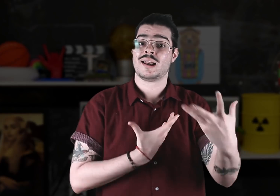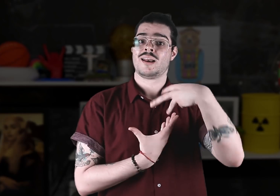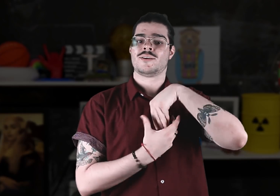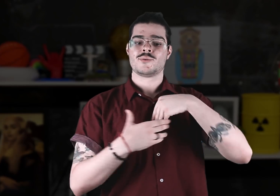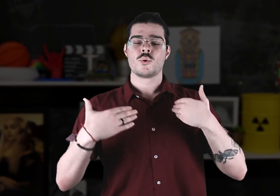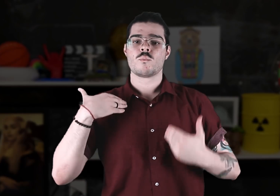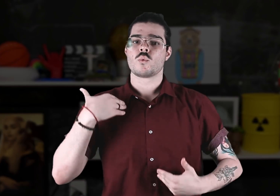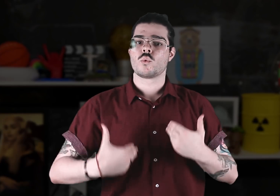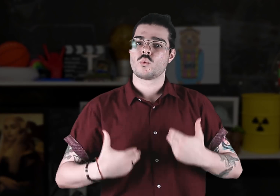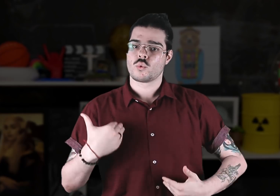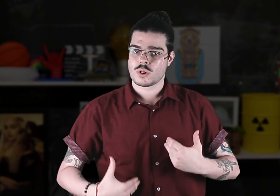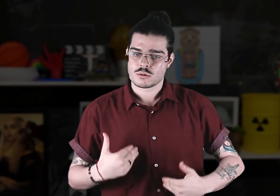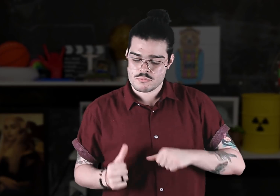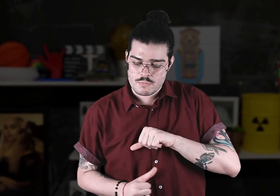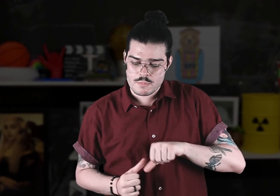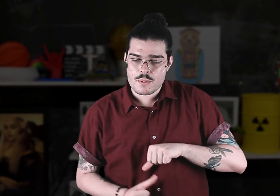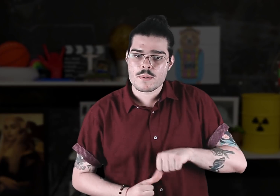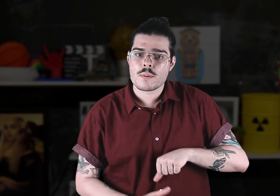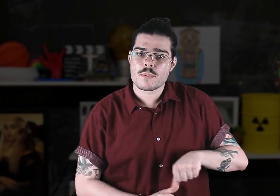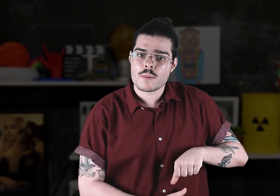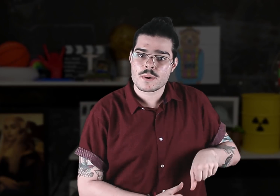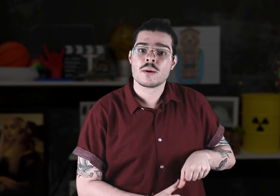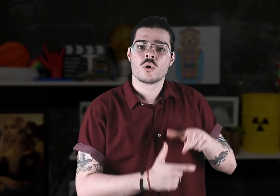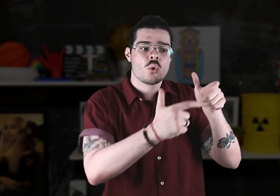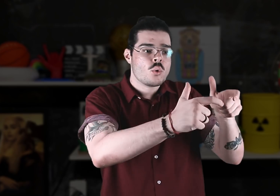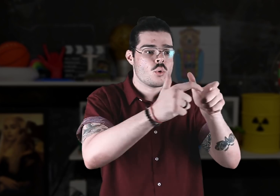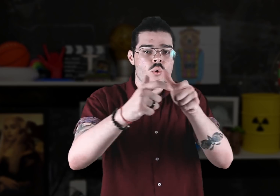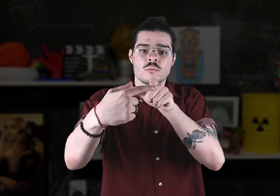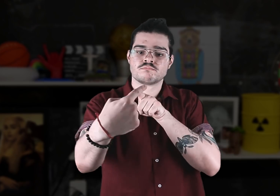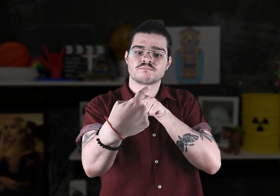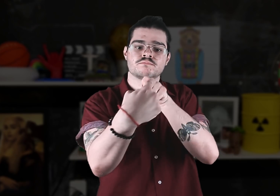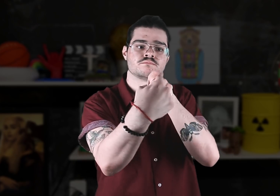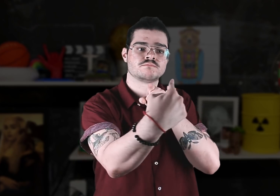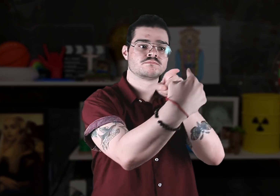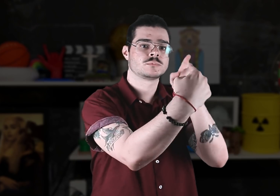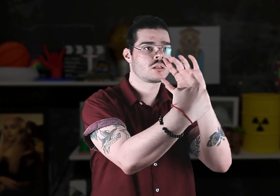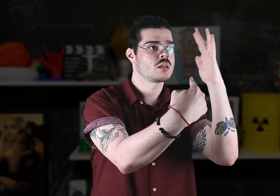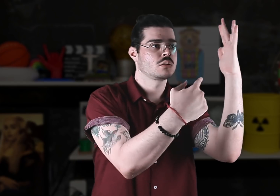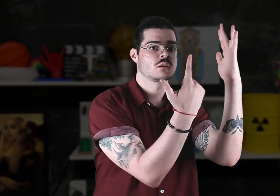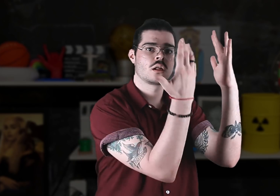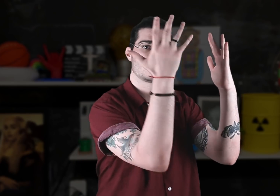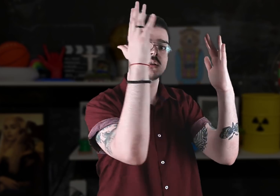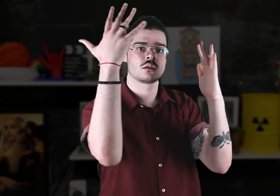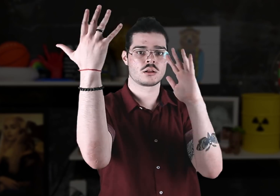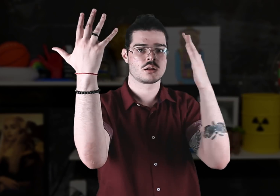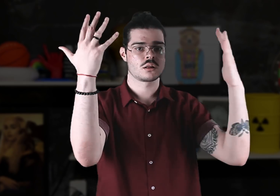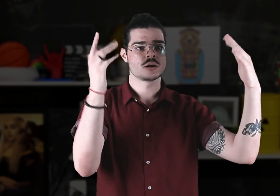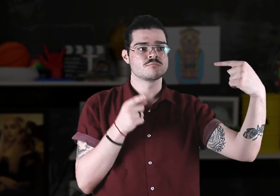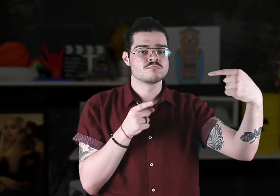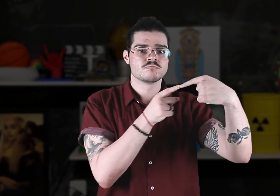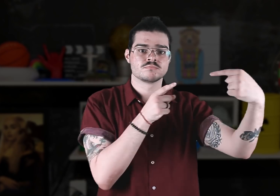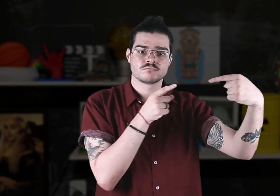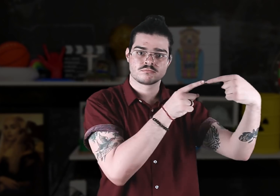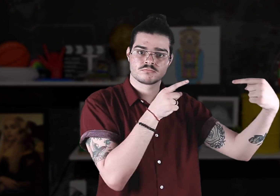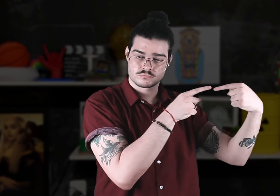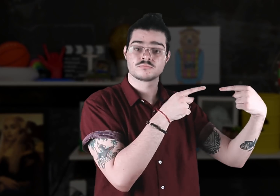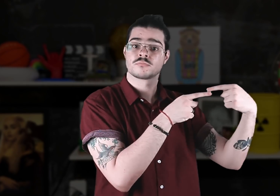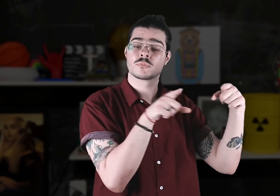where their organisms change according to environmental changes,